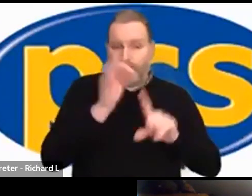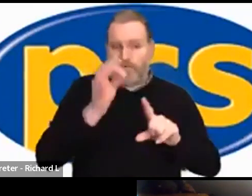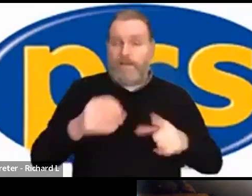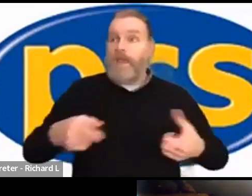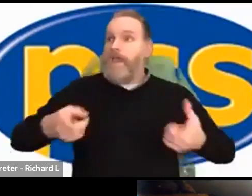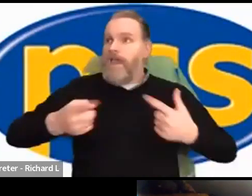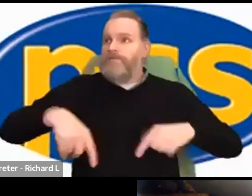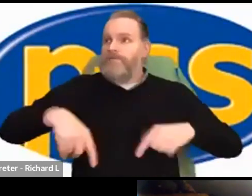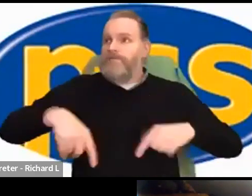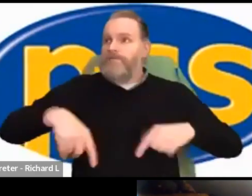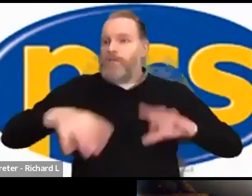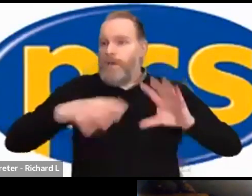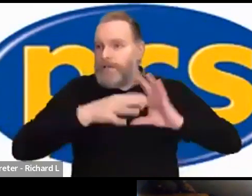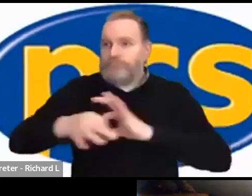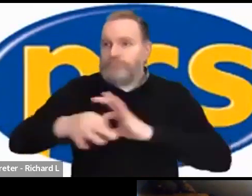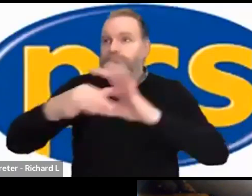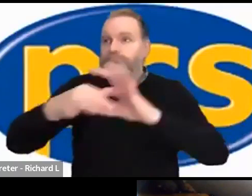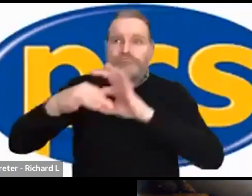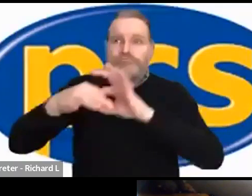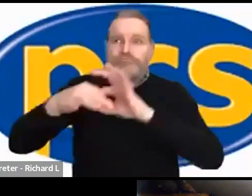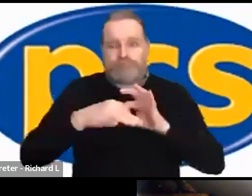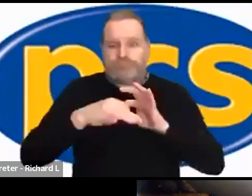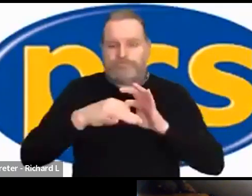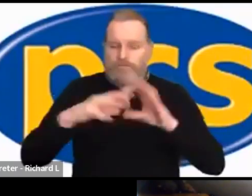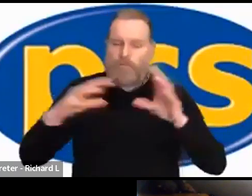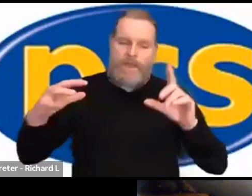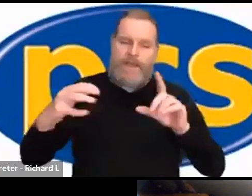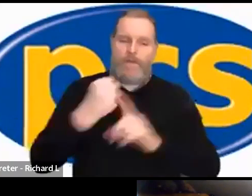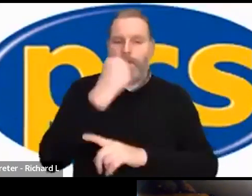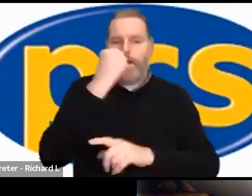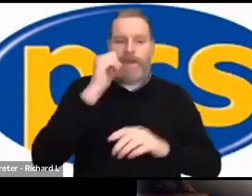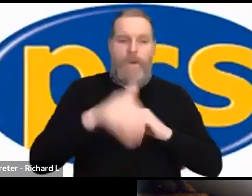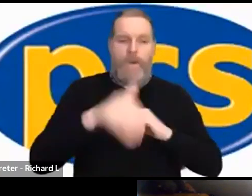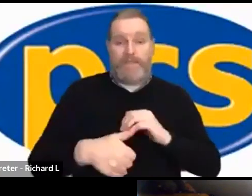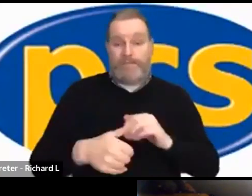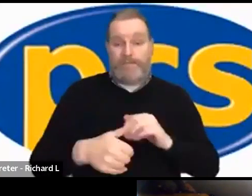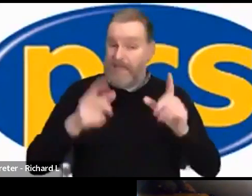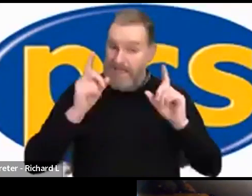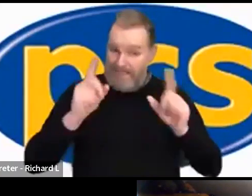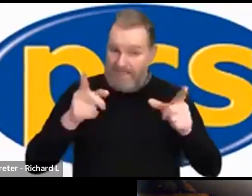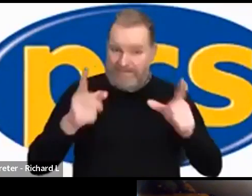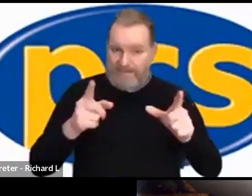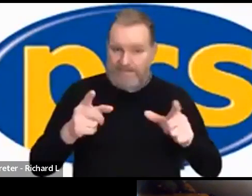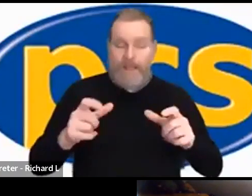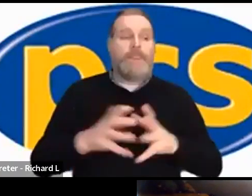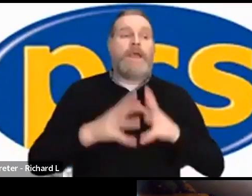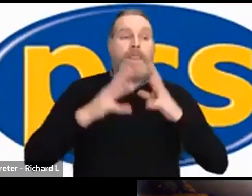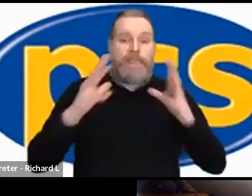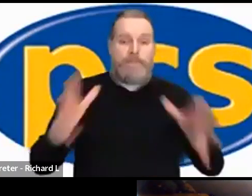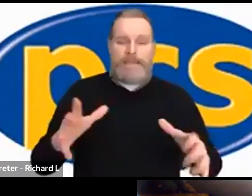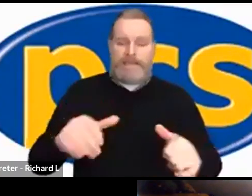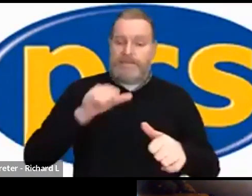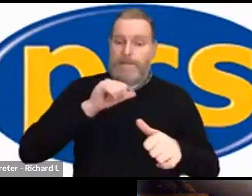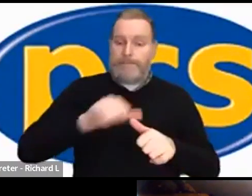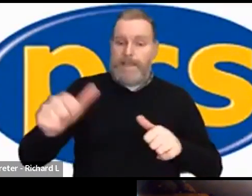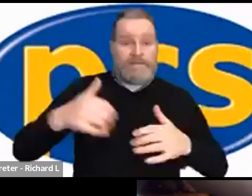do do better if we stick together next week. That is more likely than is more likely and that's my final message. Let message. Let's make it the biggest, best supported day